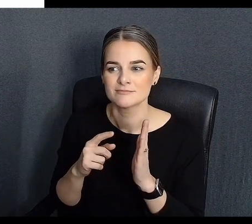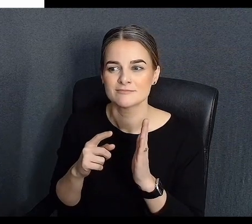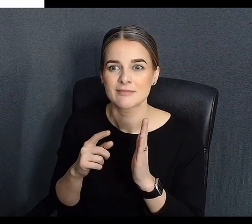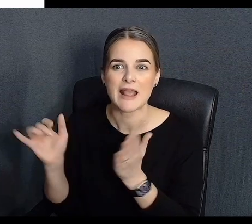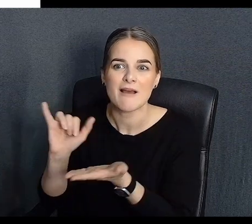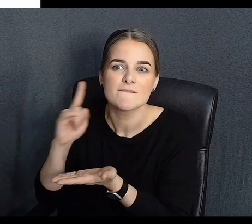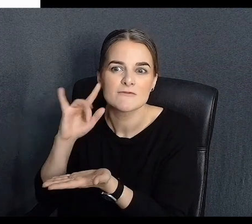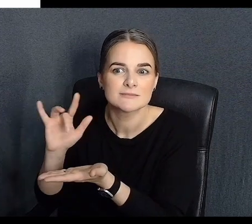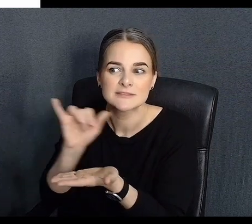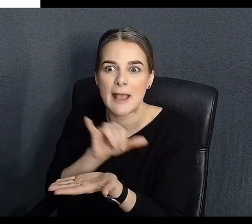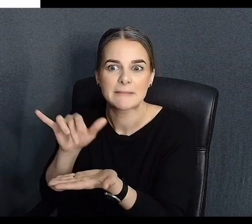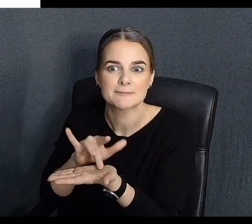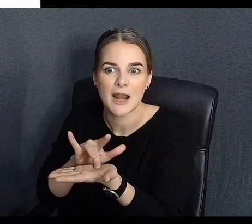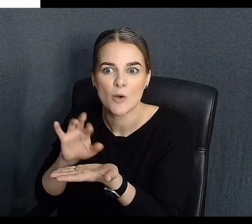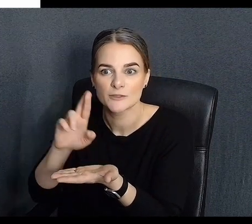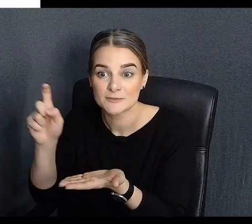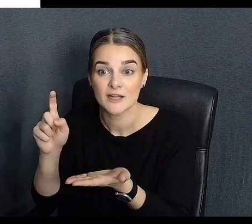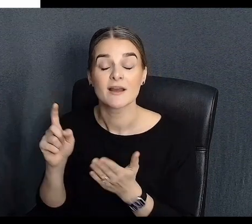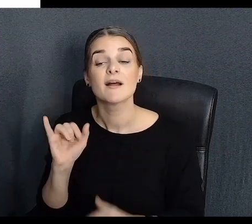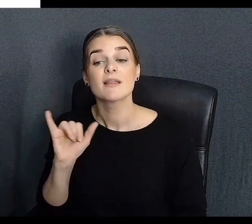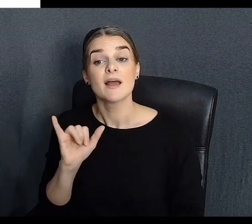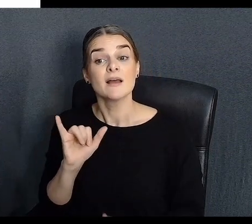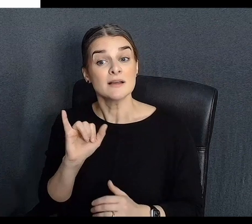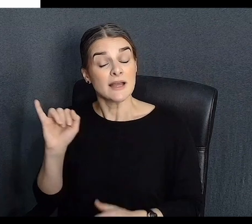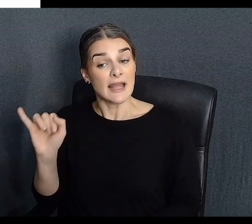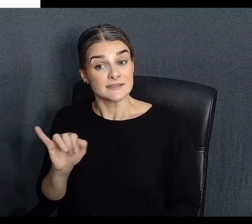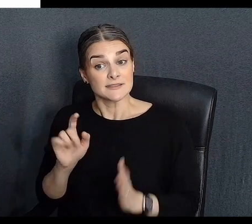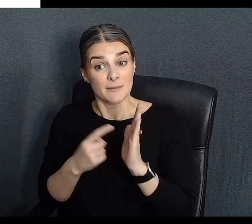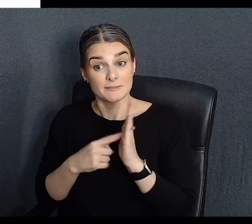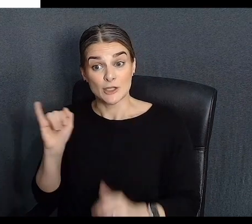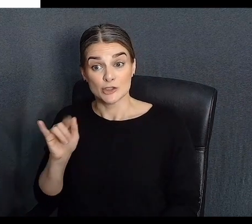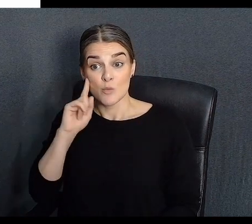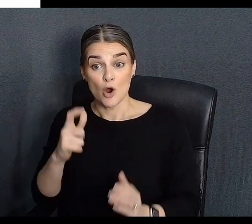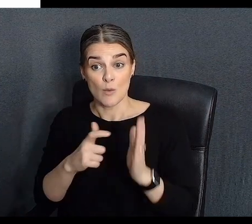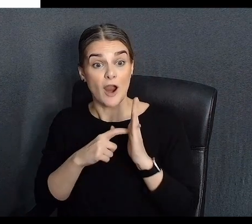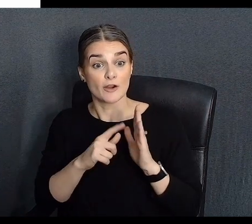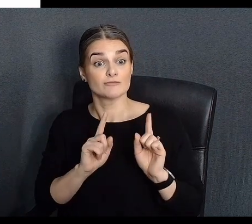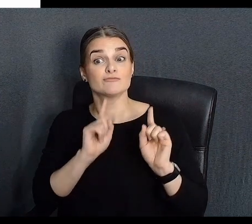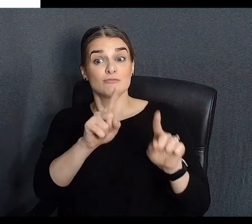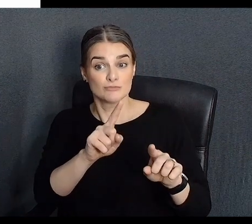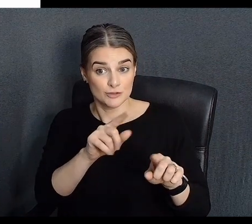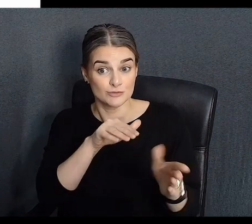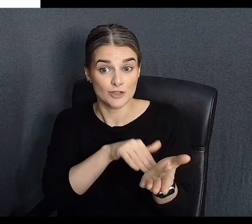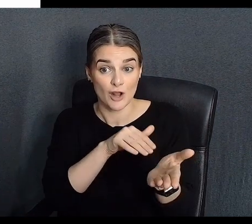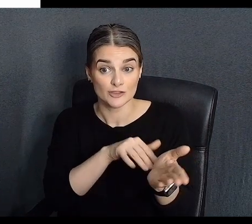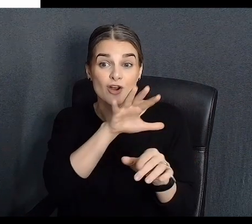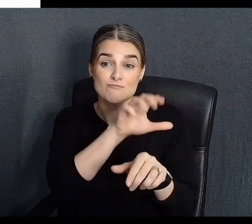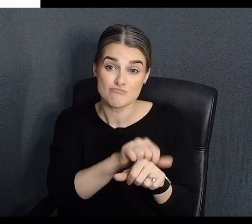might require a visit to the doctor within the last six months, so that's something that the family might